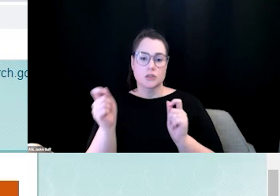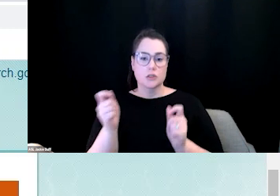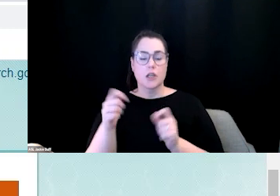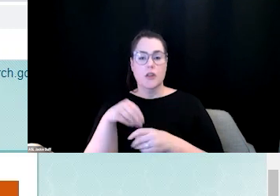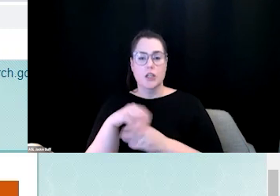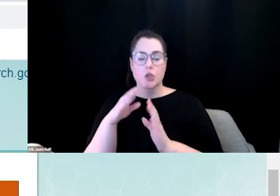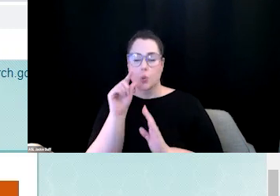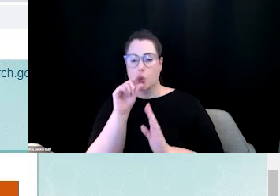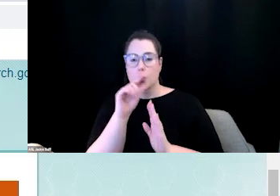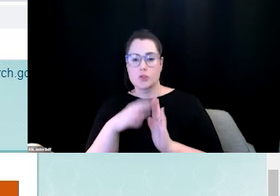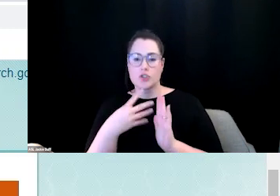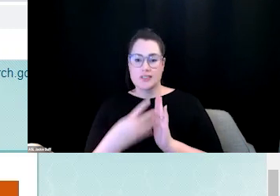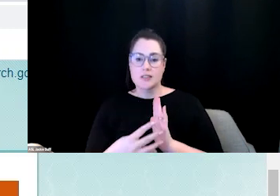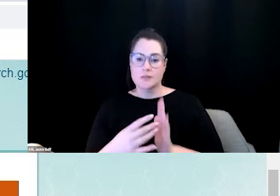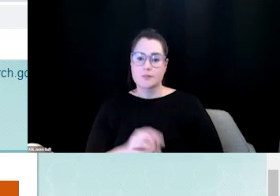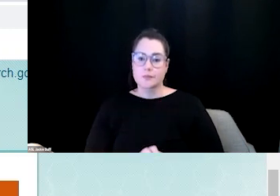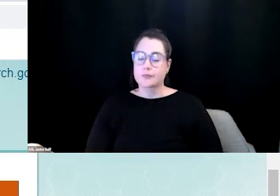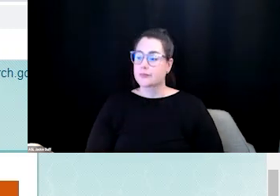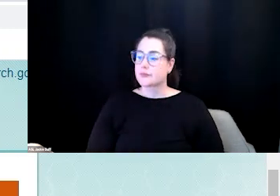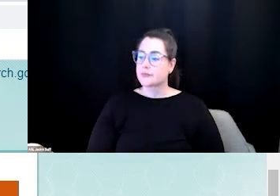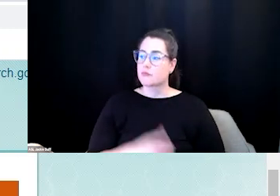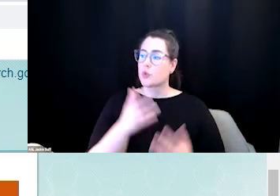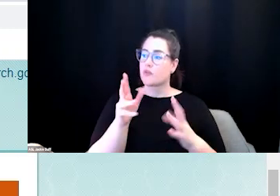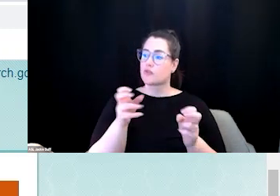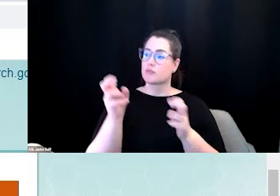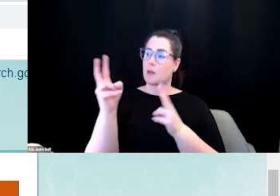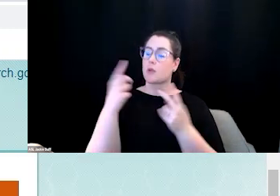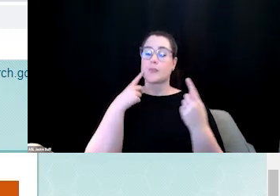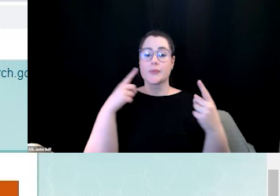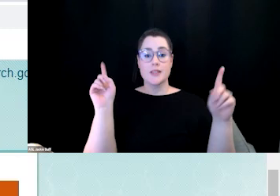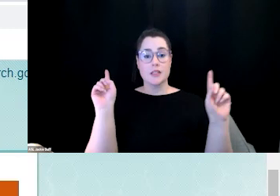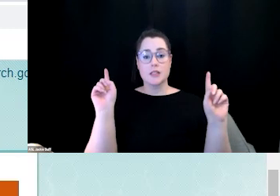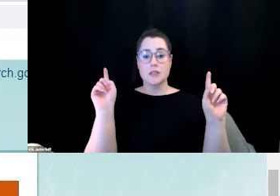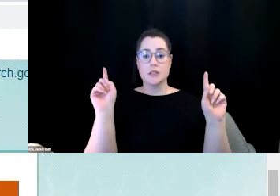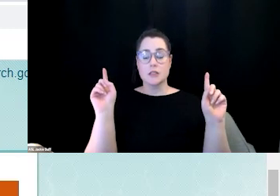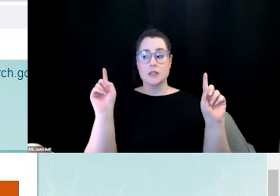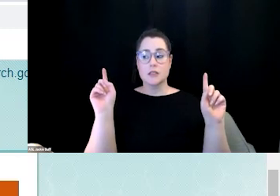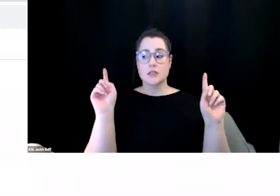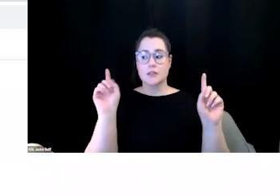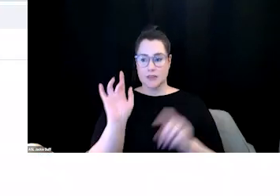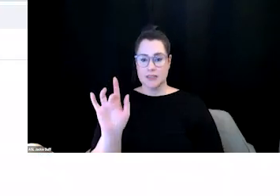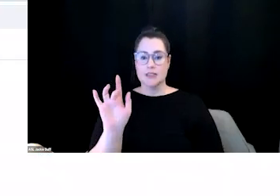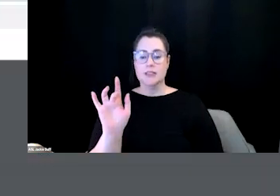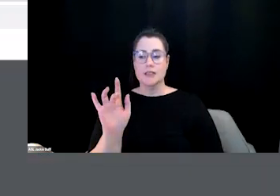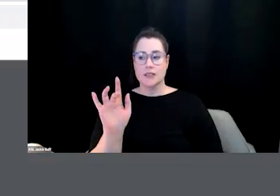All right, so I've uploaded a document, and it's successful. So I'm going to go ahead and click on this just to preview what it looks like.